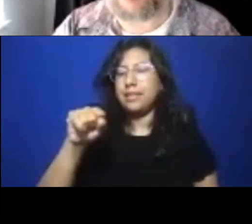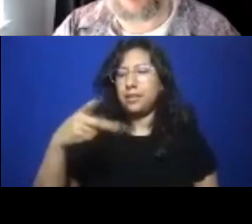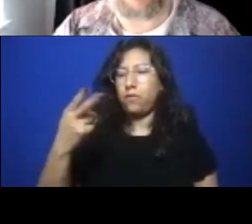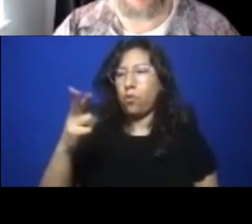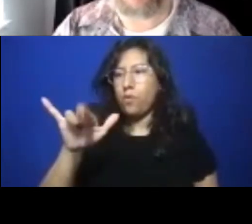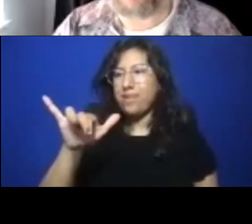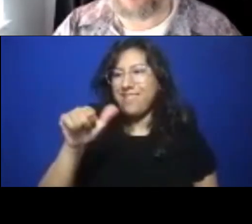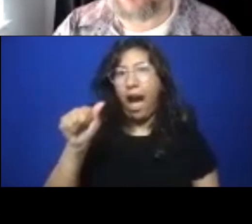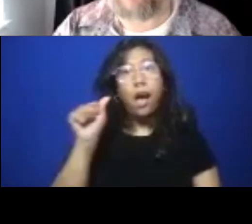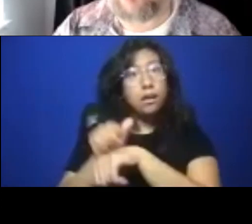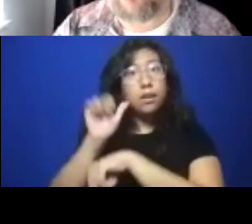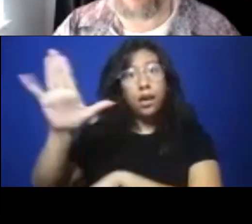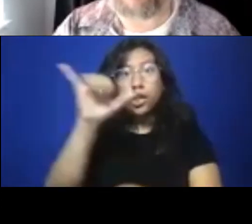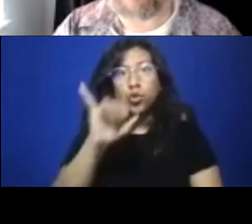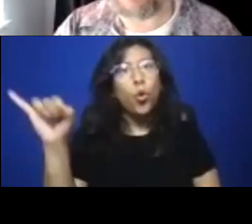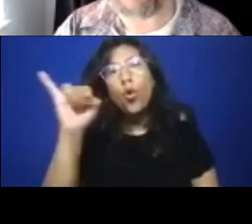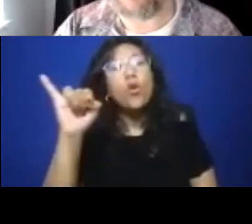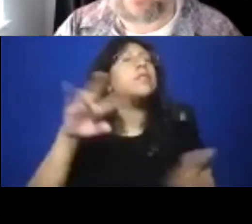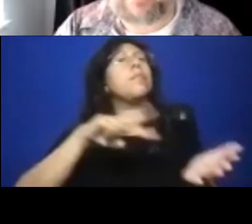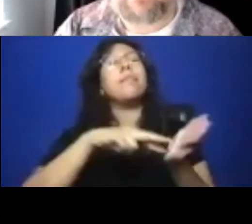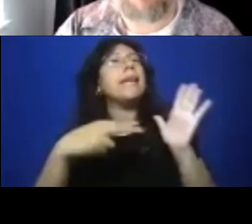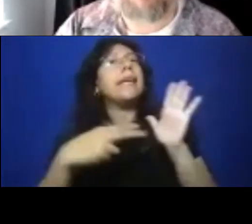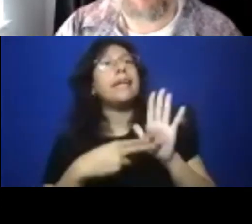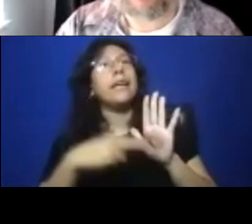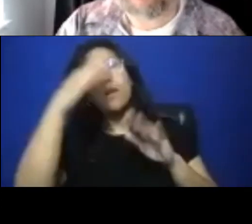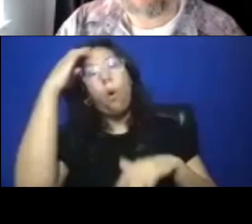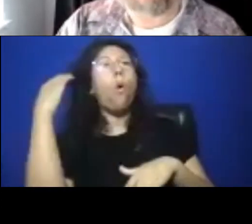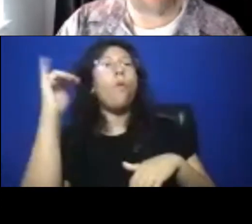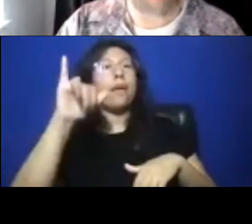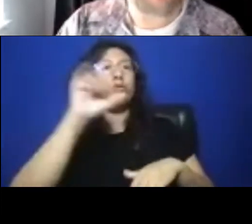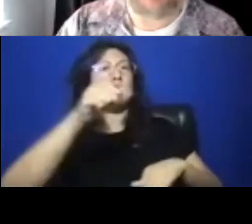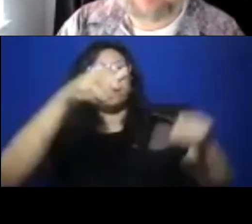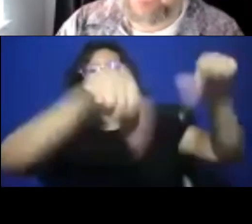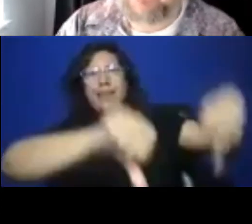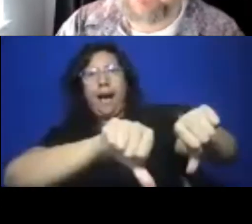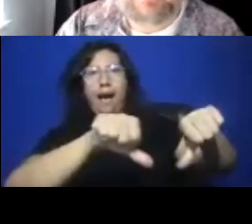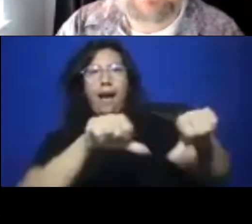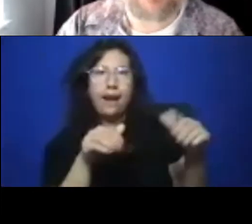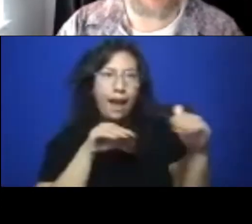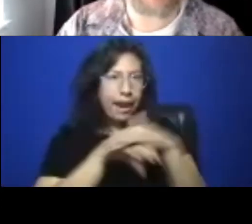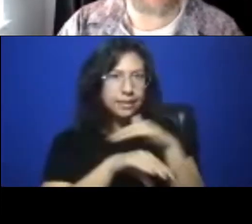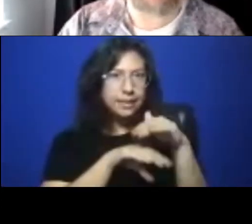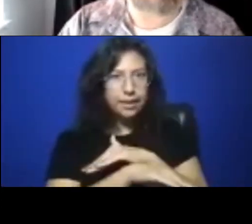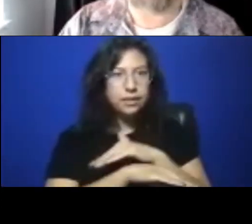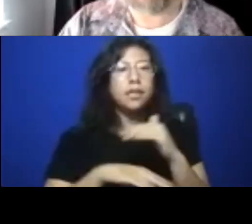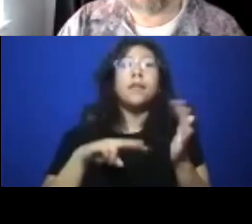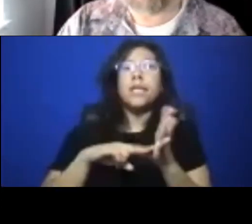with you going forward if it's disallowed. There can be some safety implications.